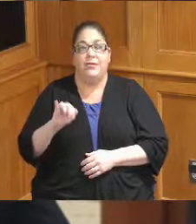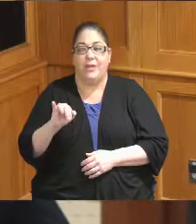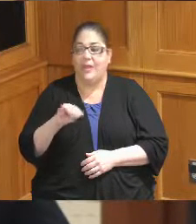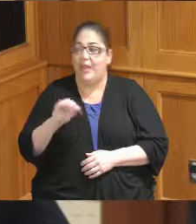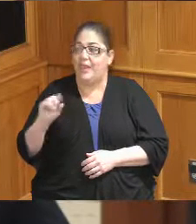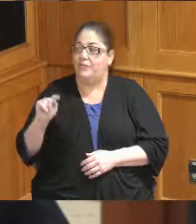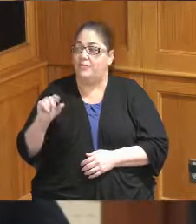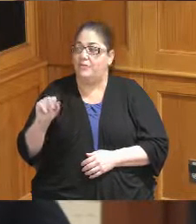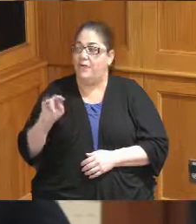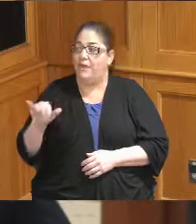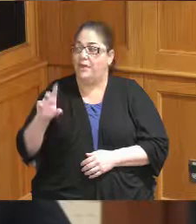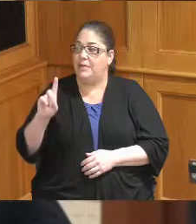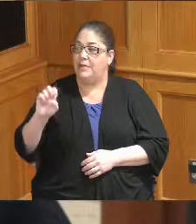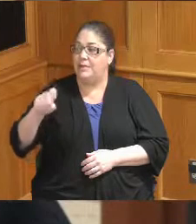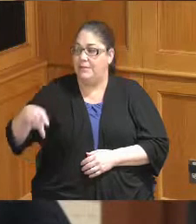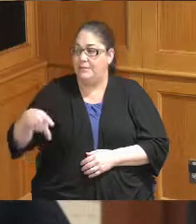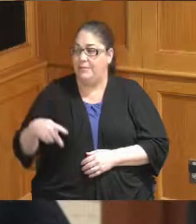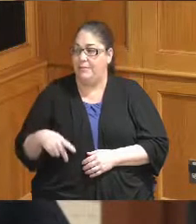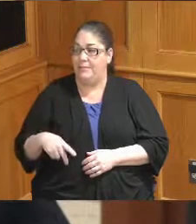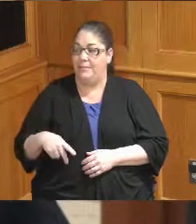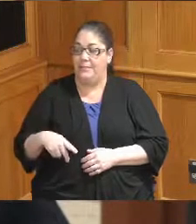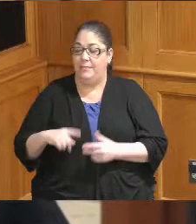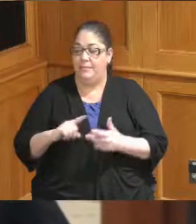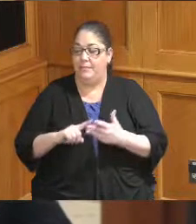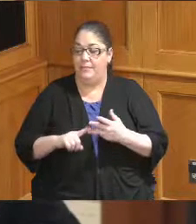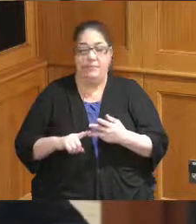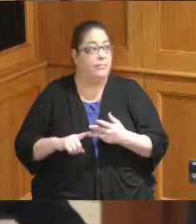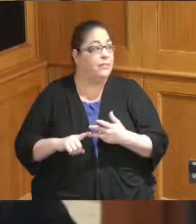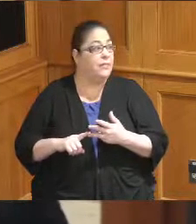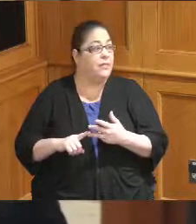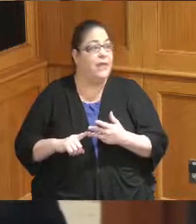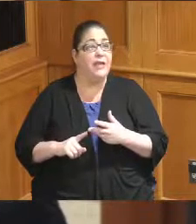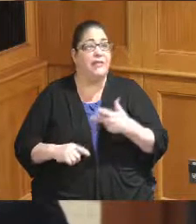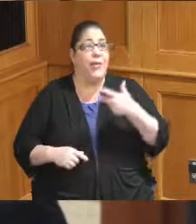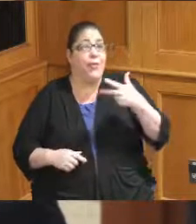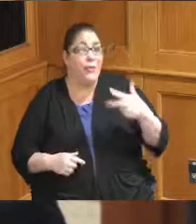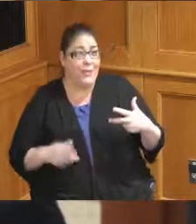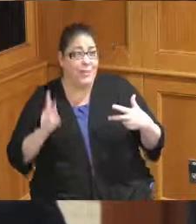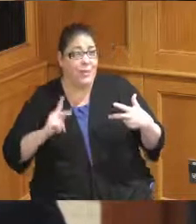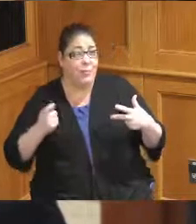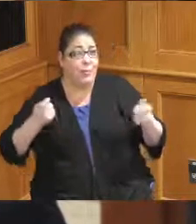today we have two items on your agenda three people replacing one person no they're they're